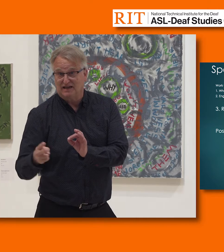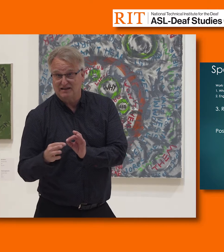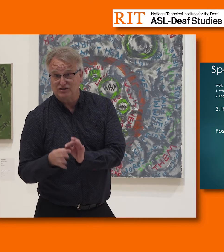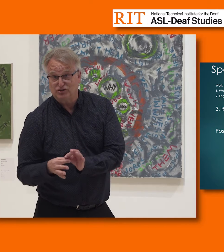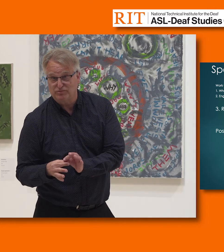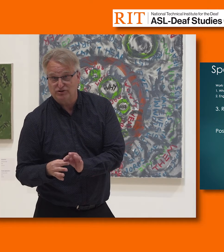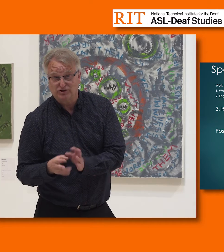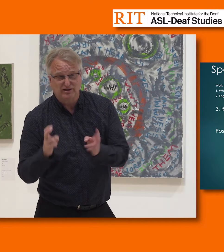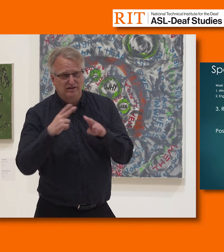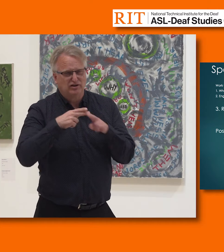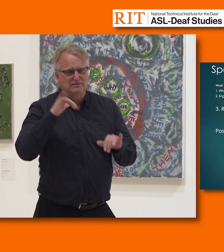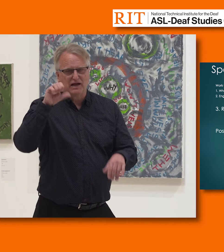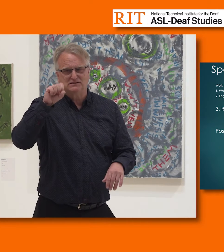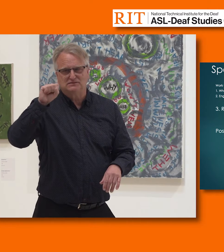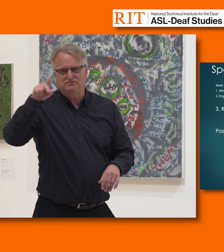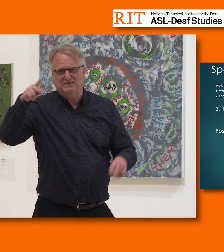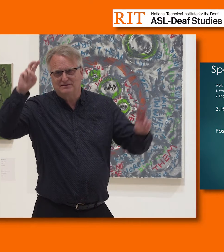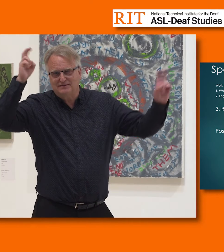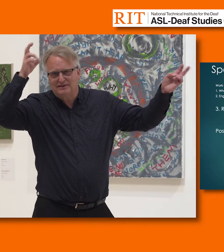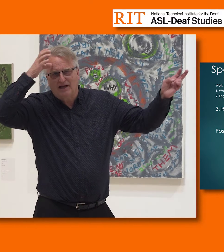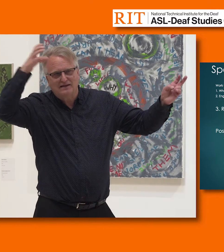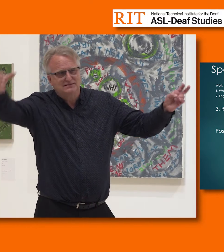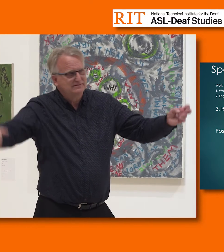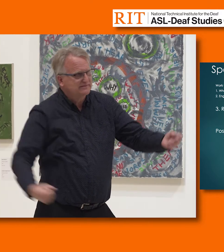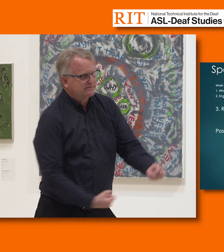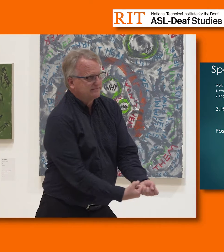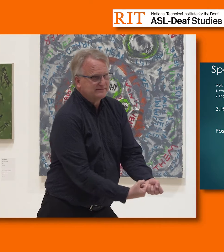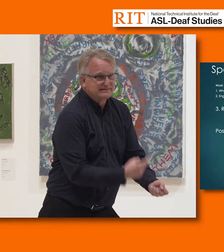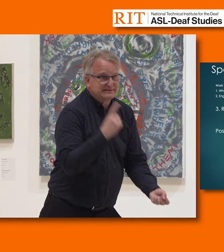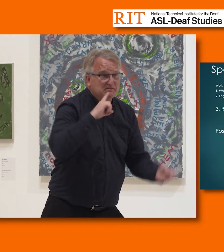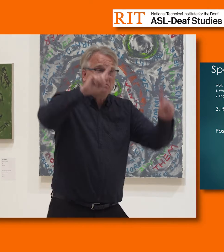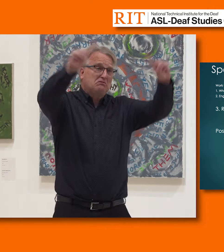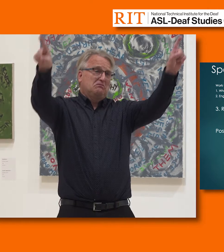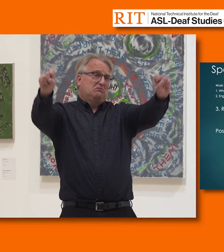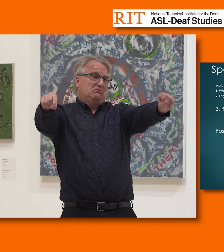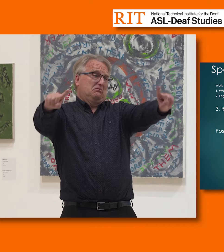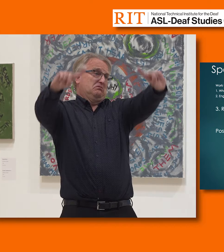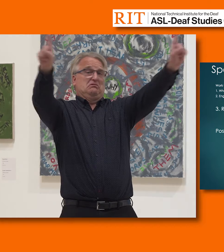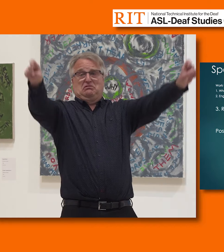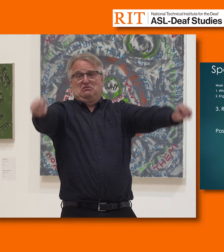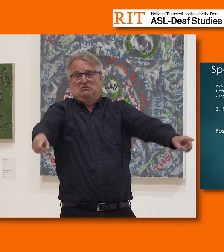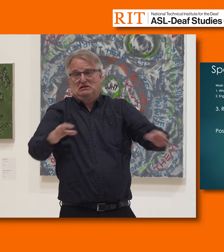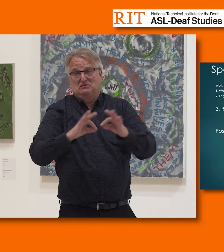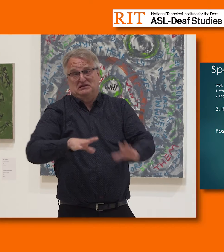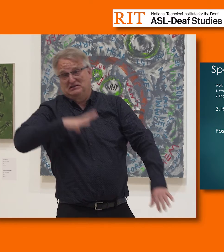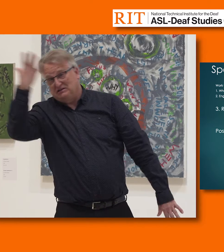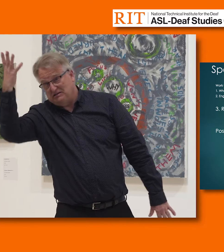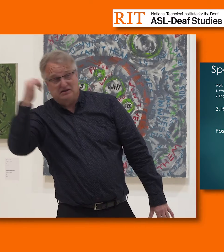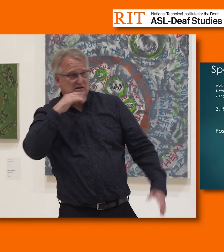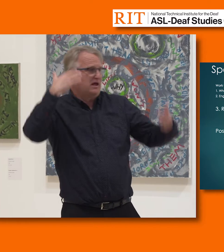and highlighting the word in line 7. So, I'm calling it a support service provider, but it's an opportunity for the team interpreter